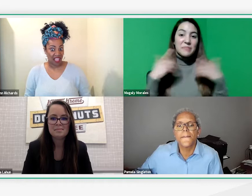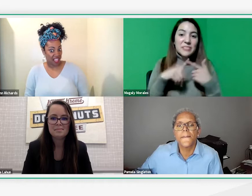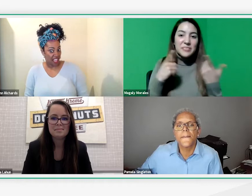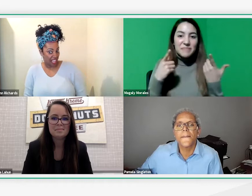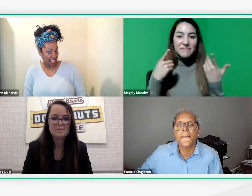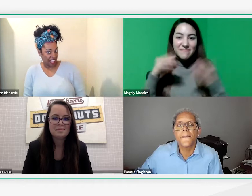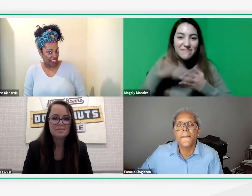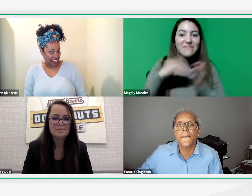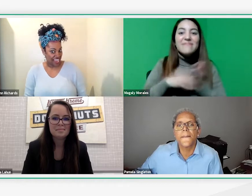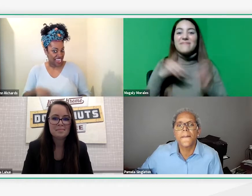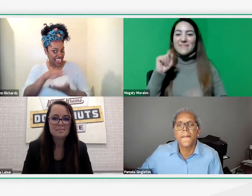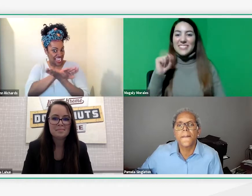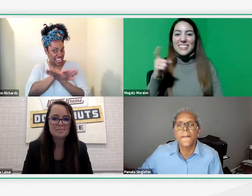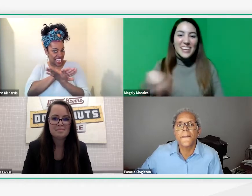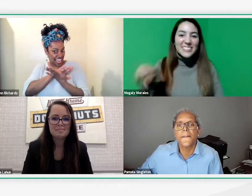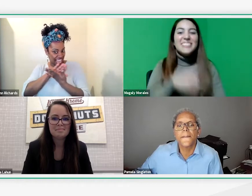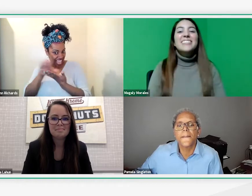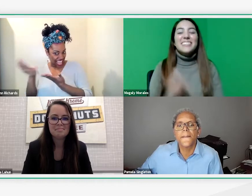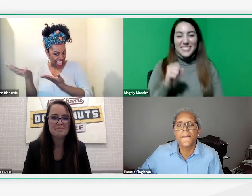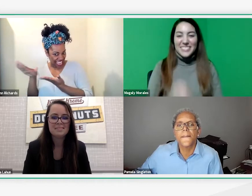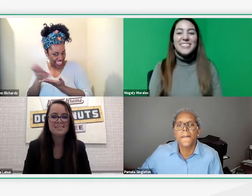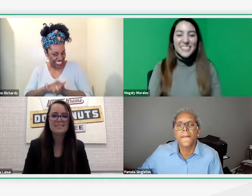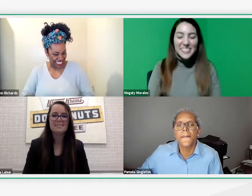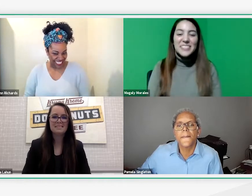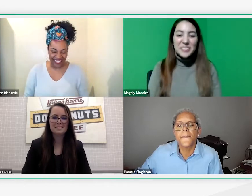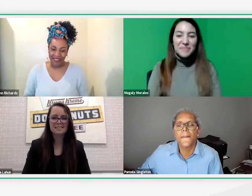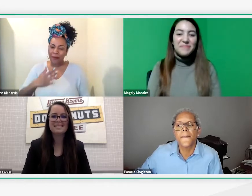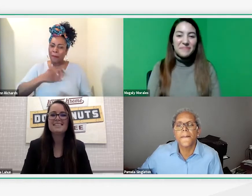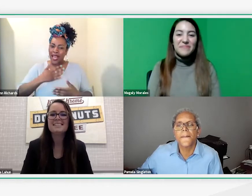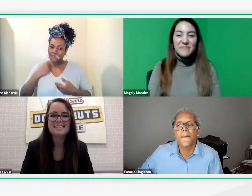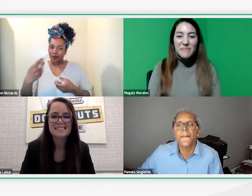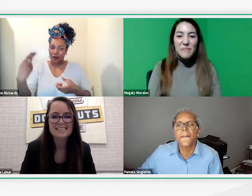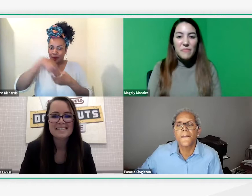And it's my first time as a Deaf Tax Preparer, so I'm really excited.